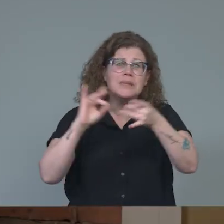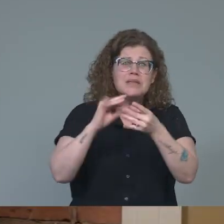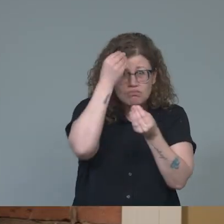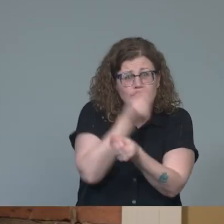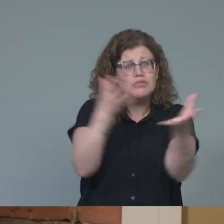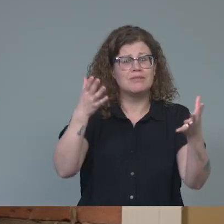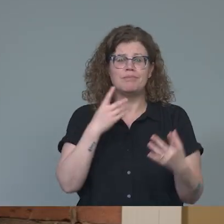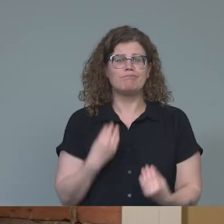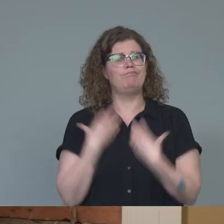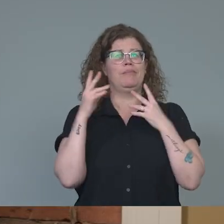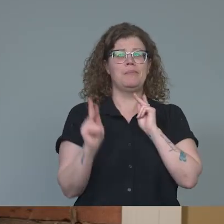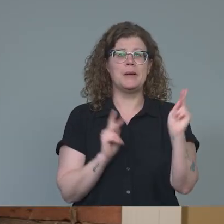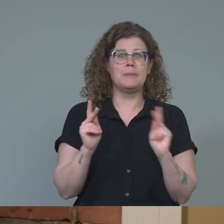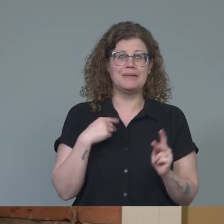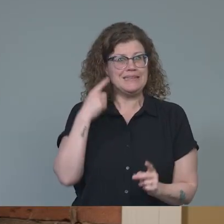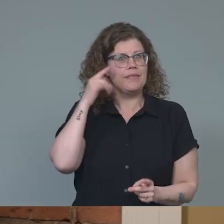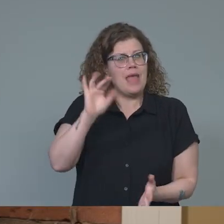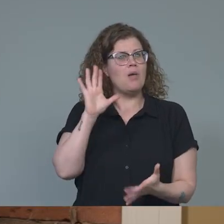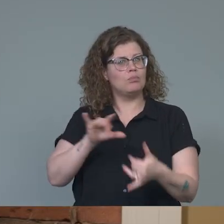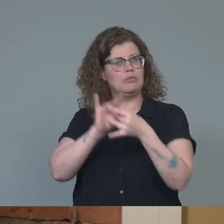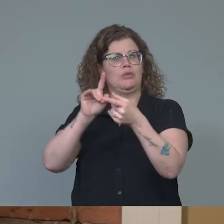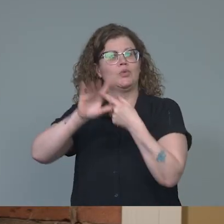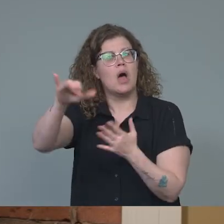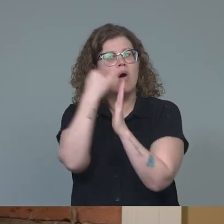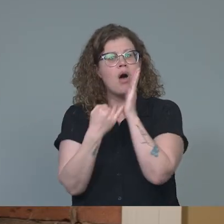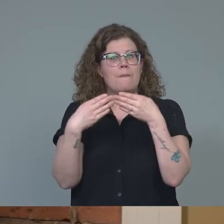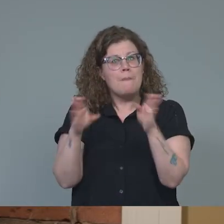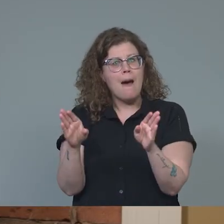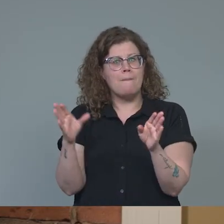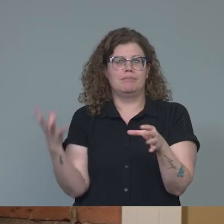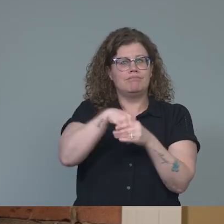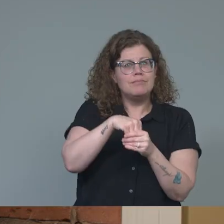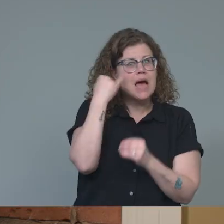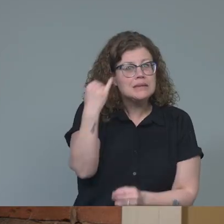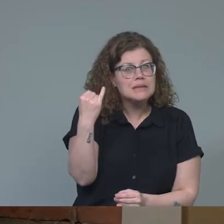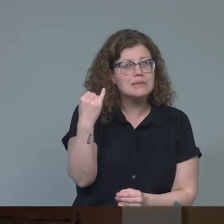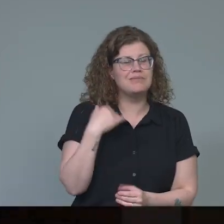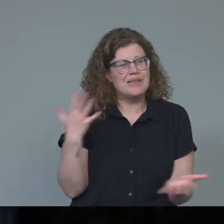When the community is a part of this process, they feel like they have a sense of connection and ownership over the final artwork.